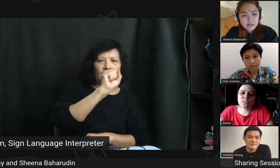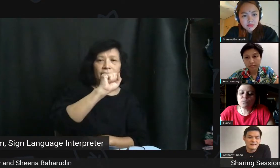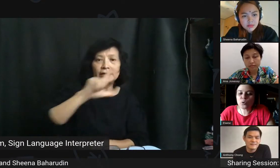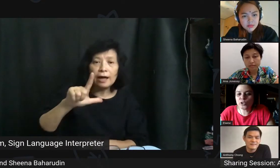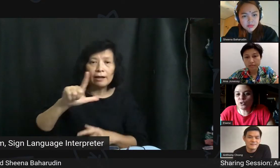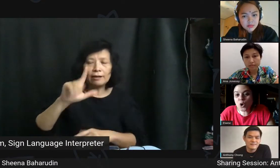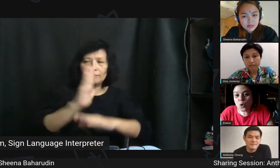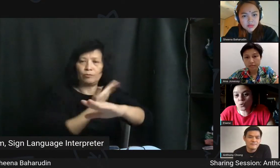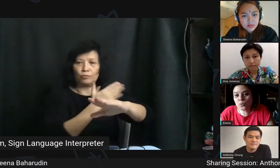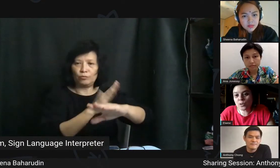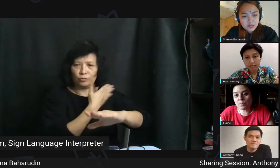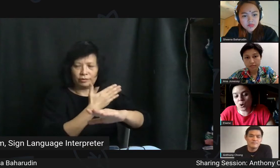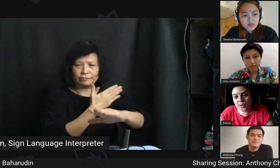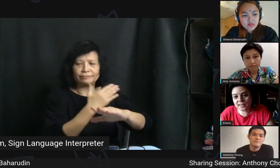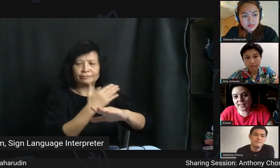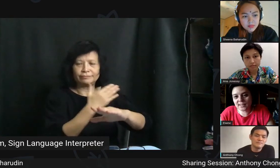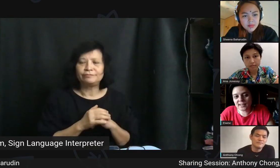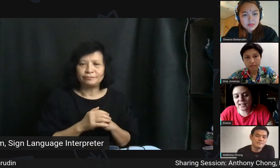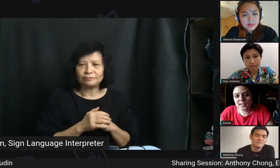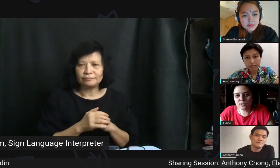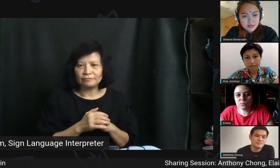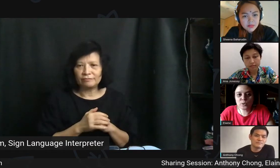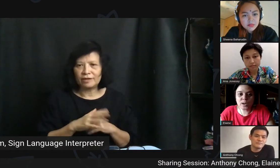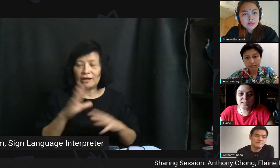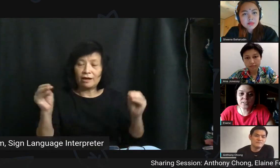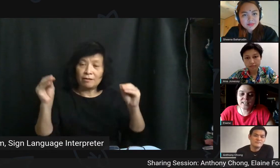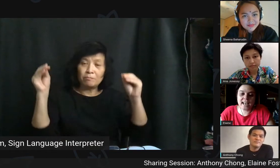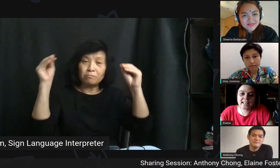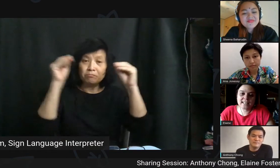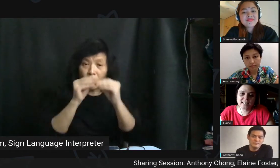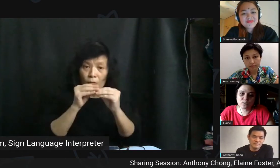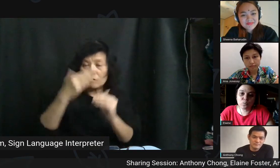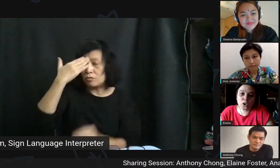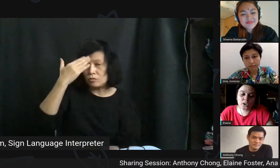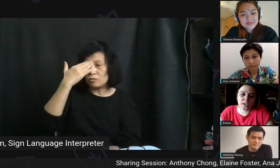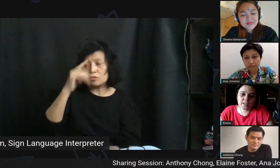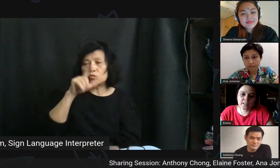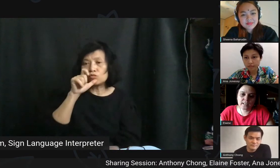And the more you know the poet, the more you understand their work.